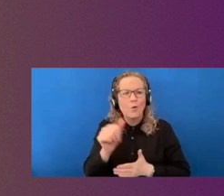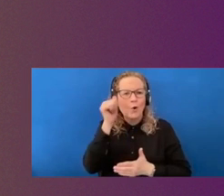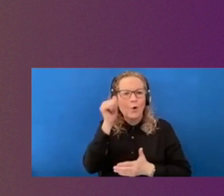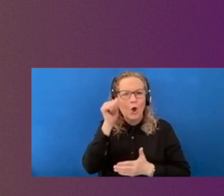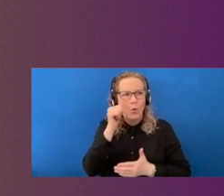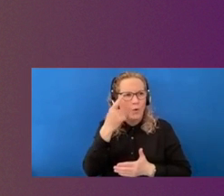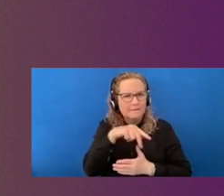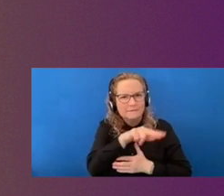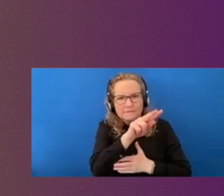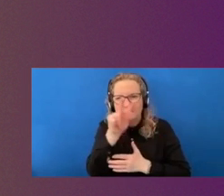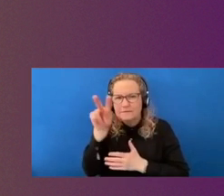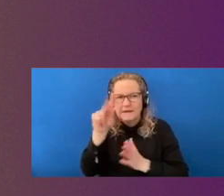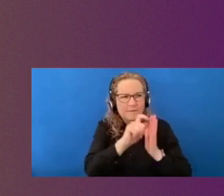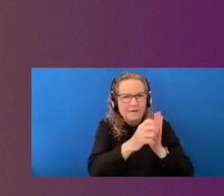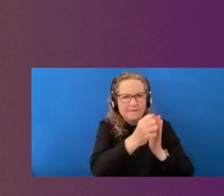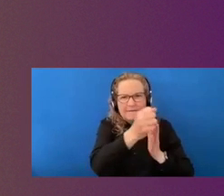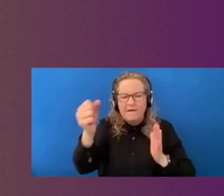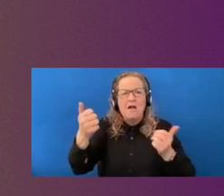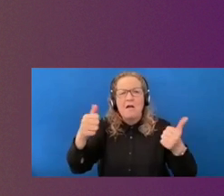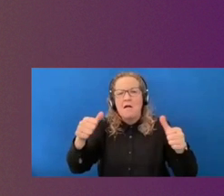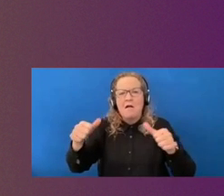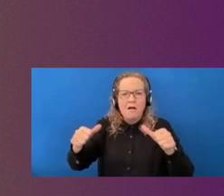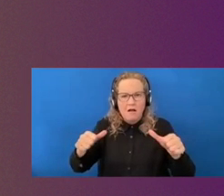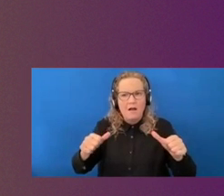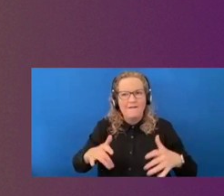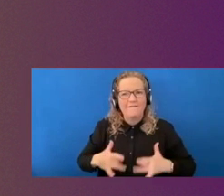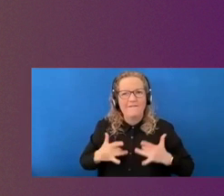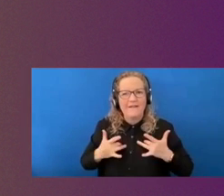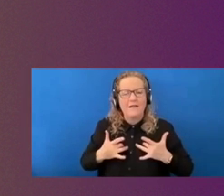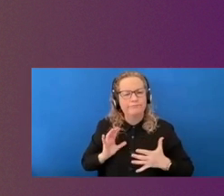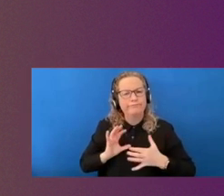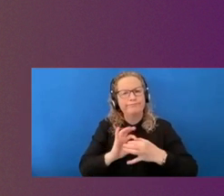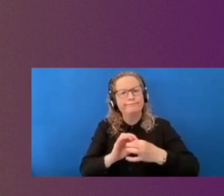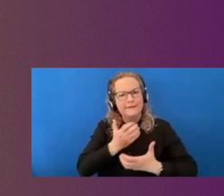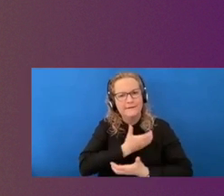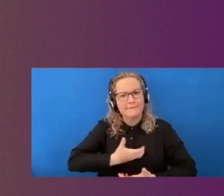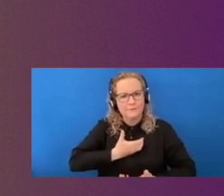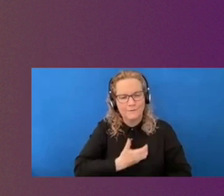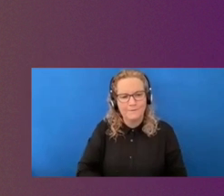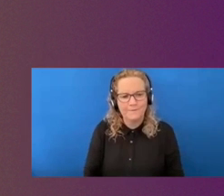that area is crucial now there are two more questions here in our q a box but i'm very